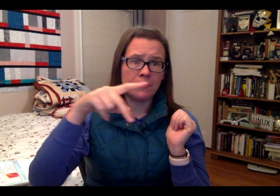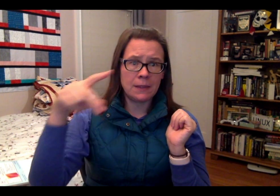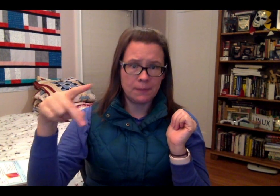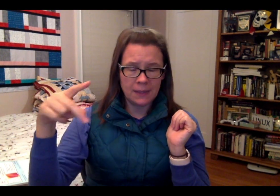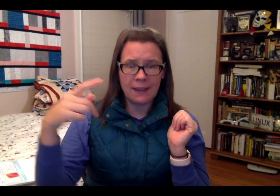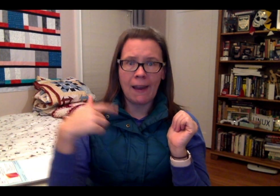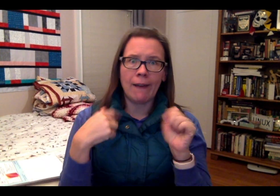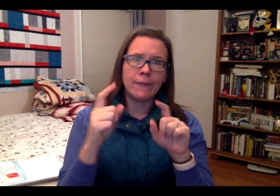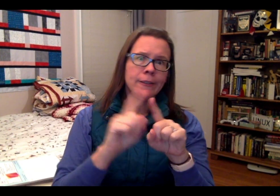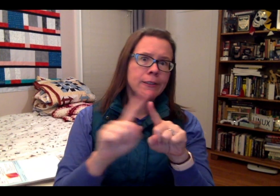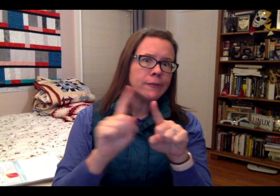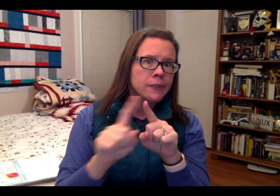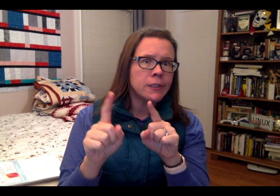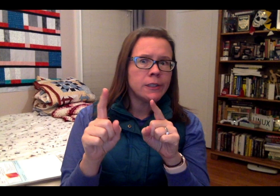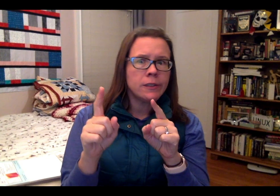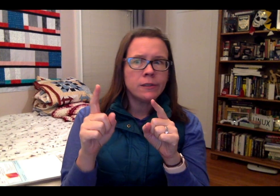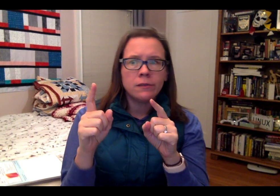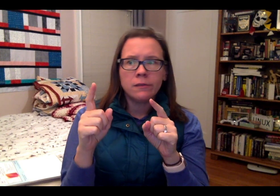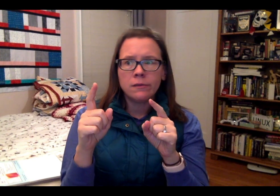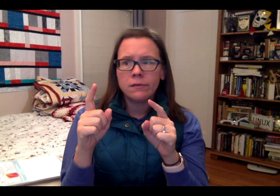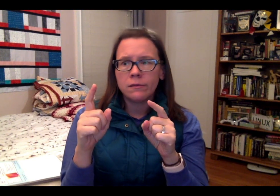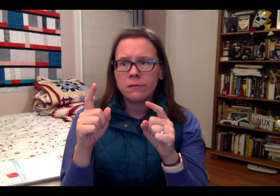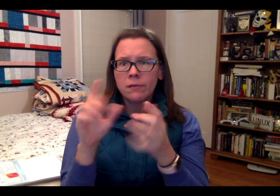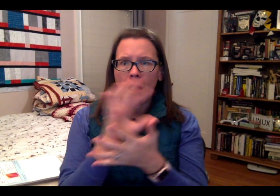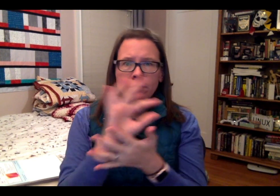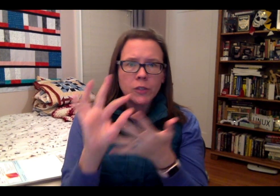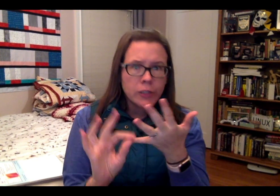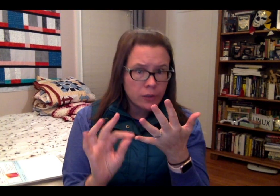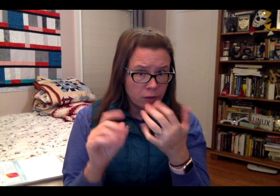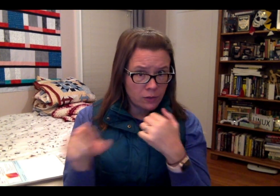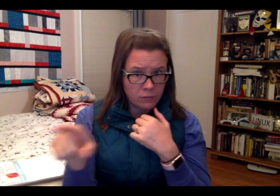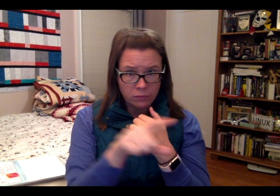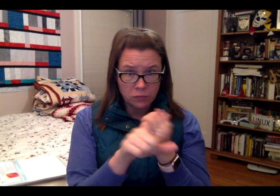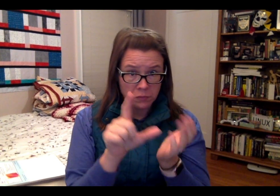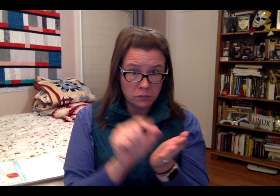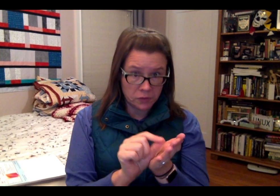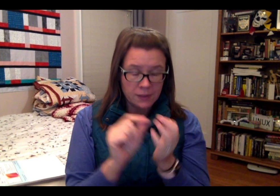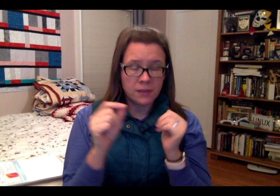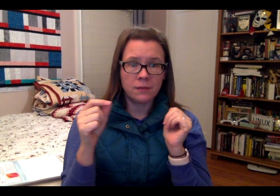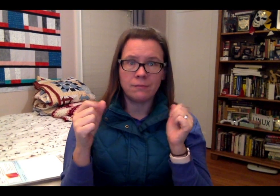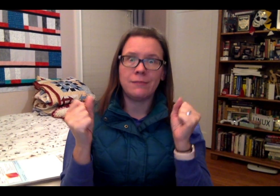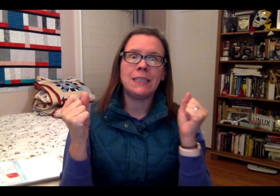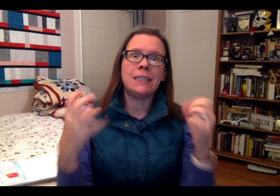So for this "We, Women" pattern (or really any foundation paper piecing pattern), you